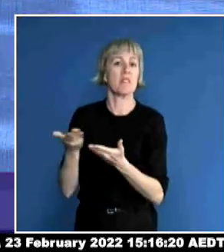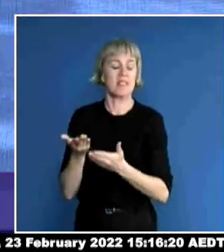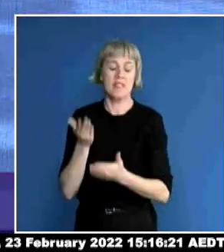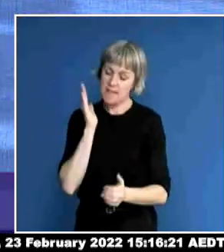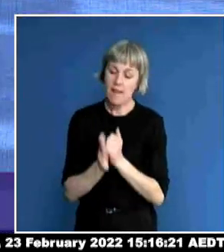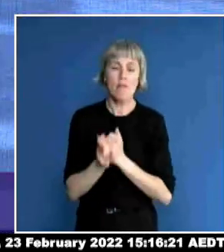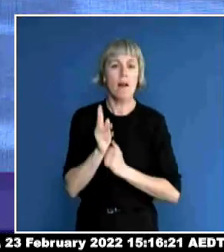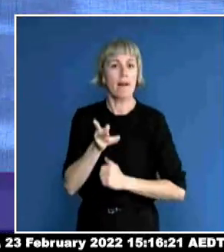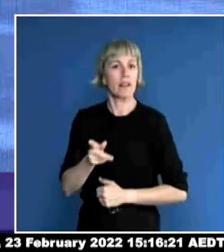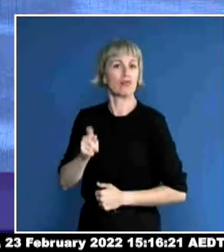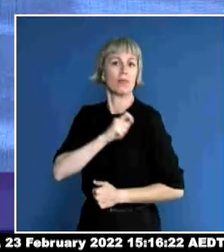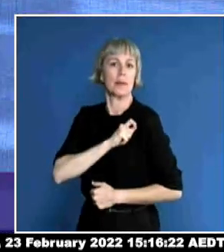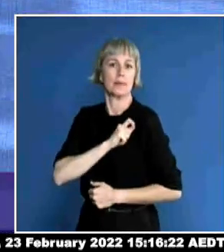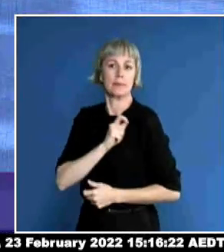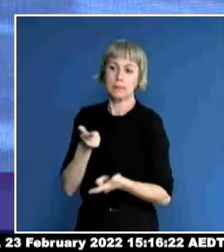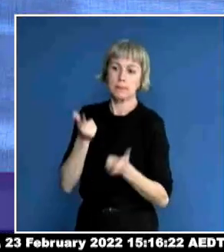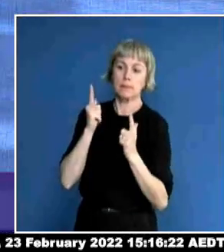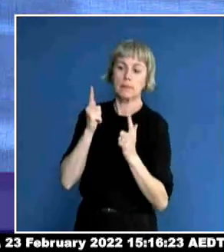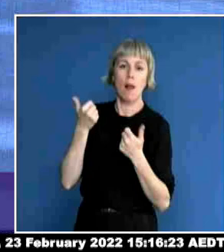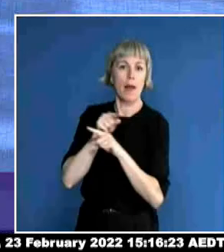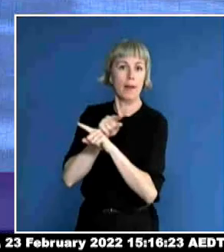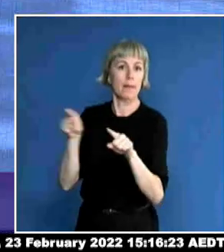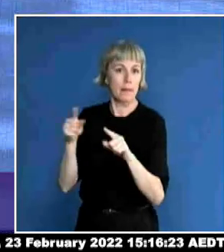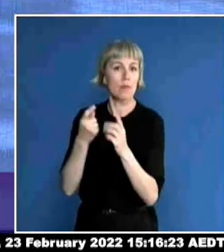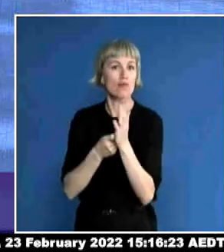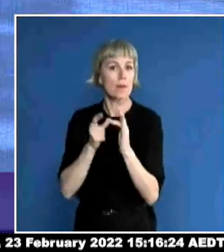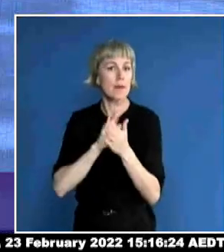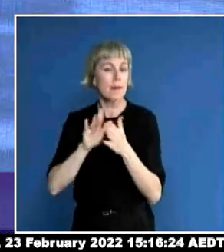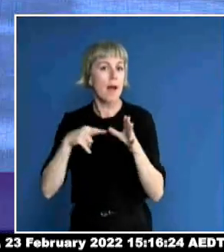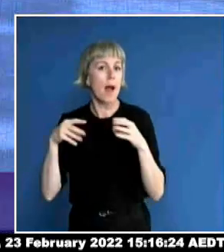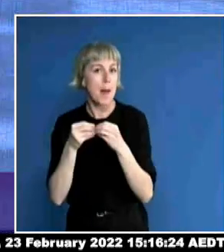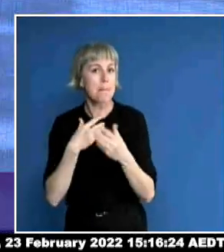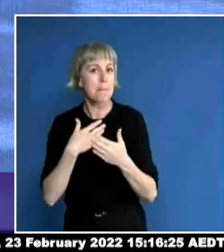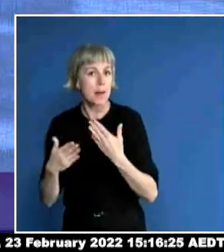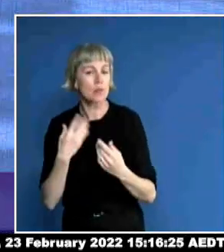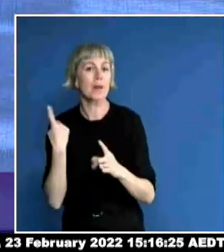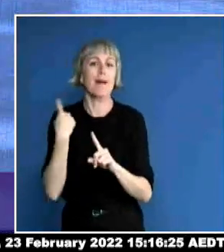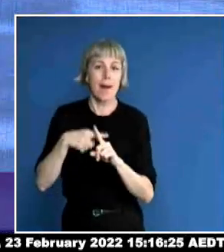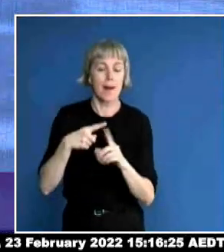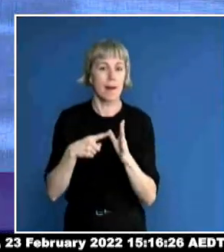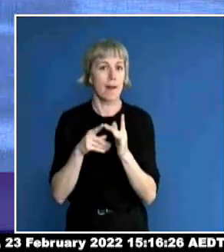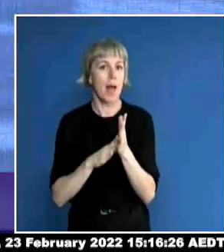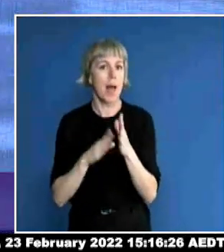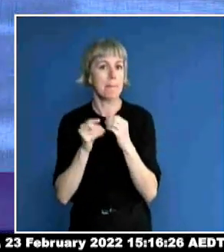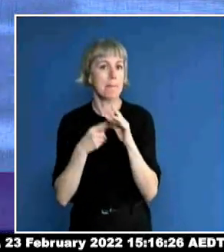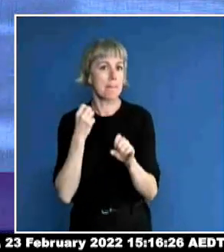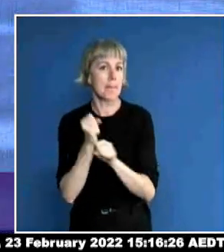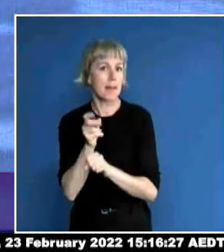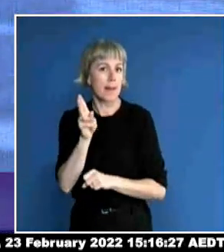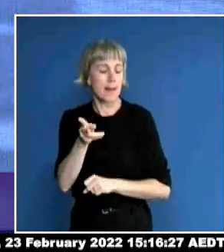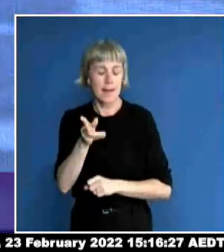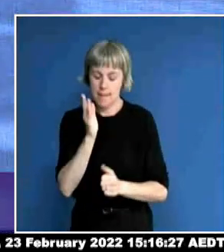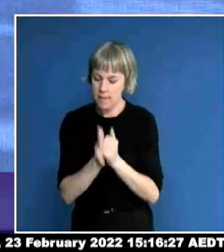Management and AimBig again. What do you see for you in the future? Positive change.